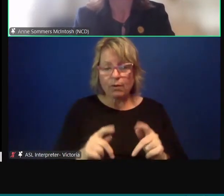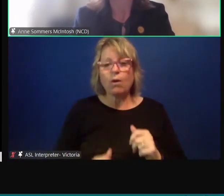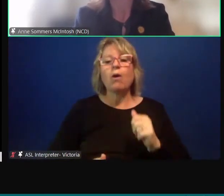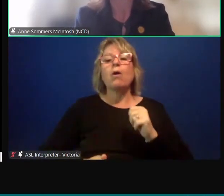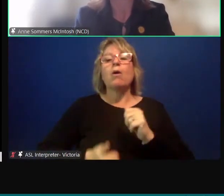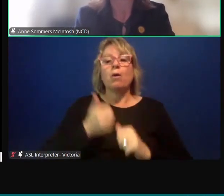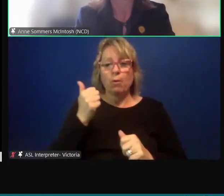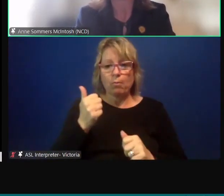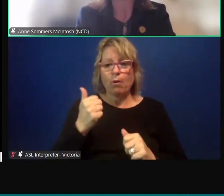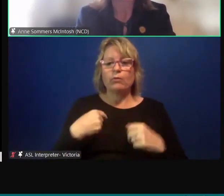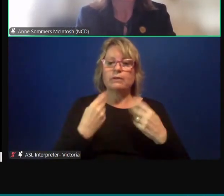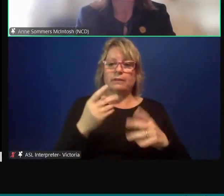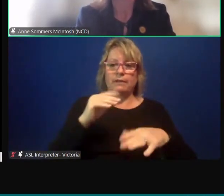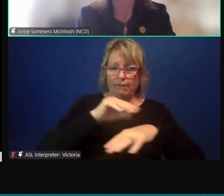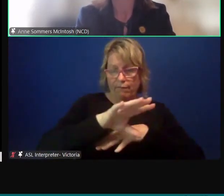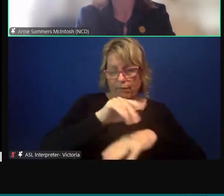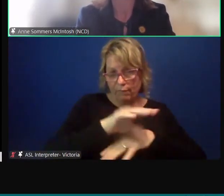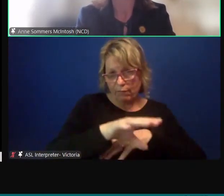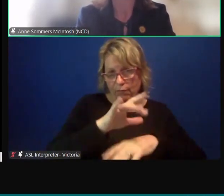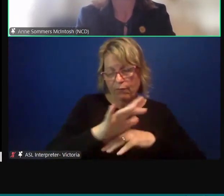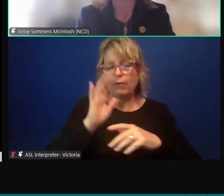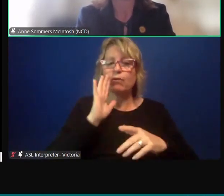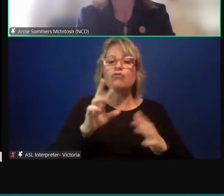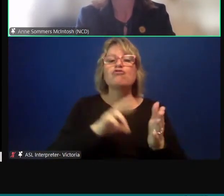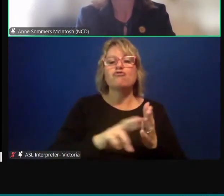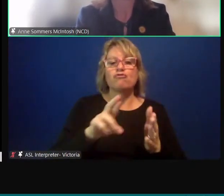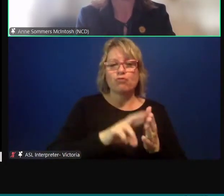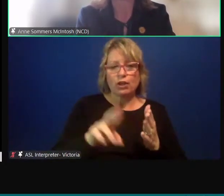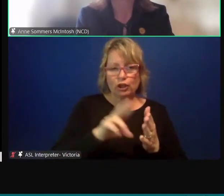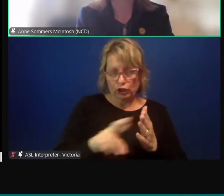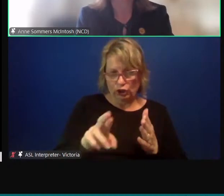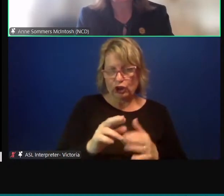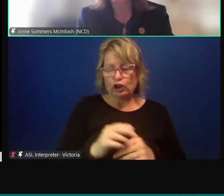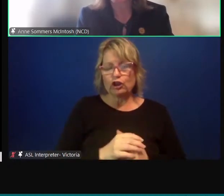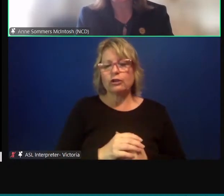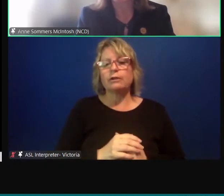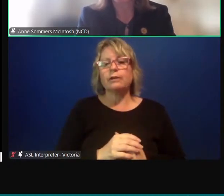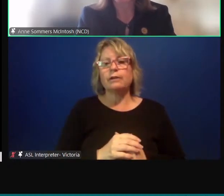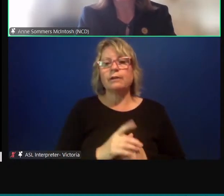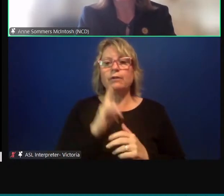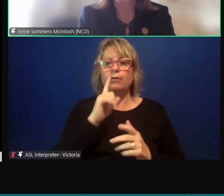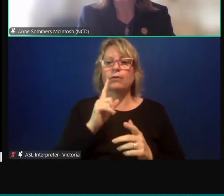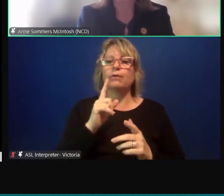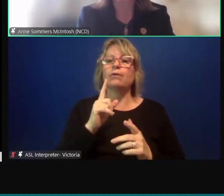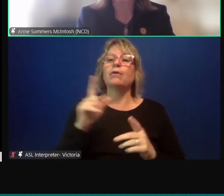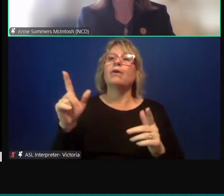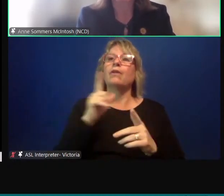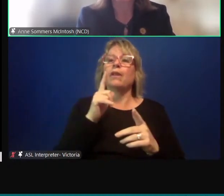advice through fulsome research endeavors that culminate in major findings and recommendations.